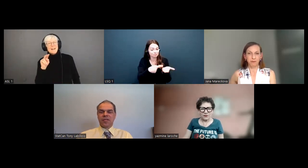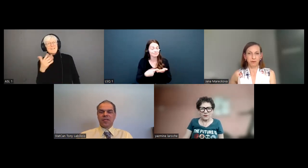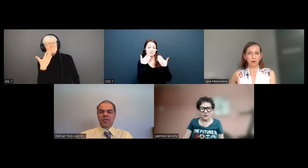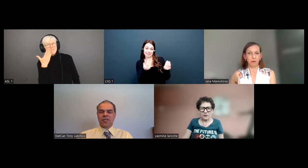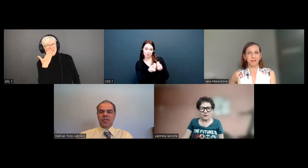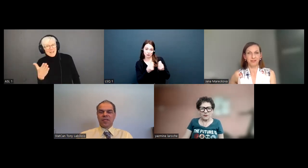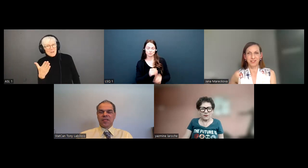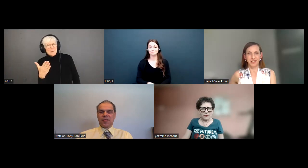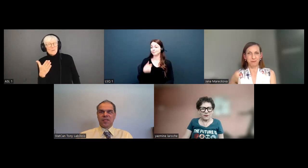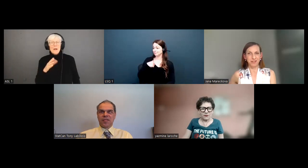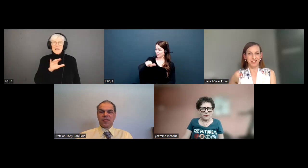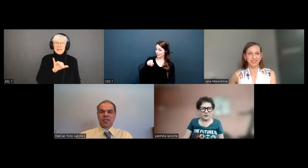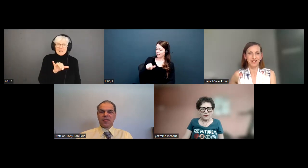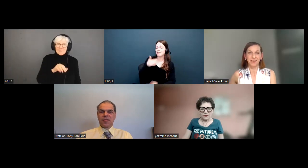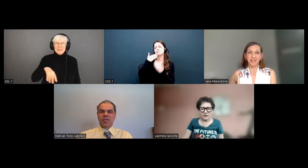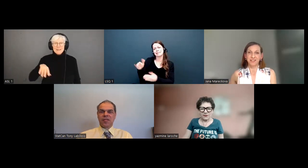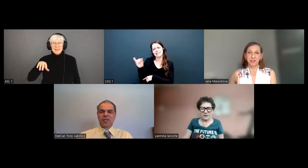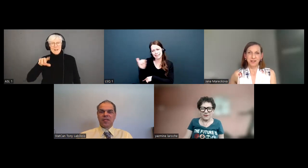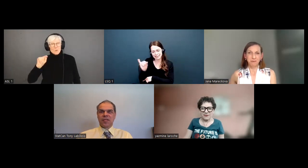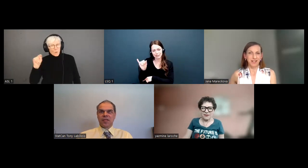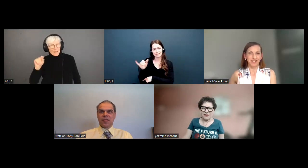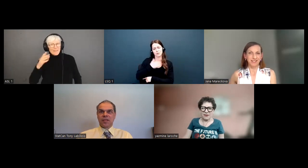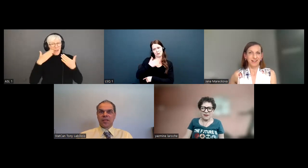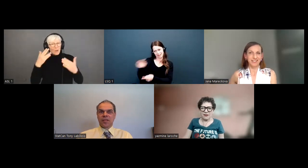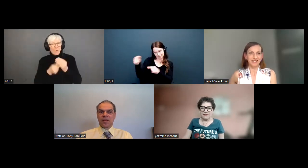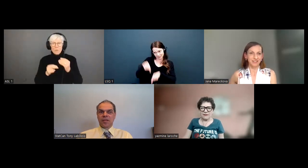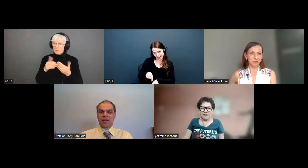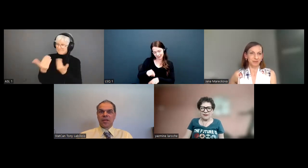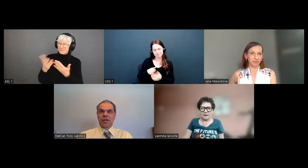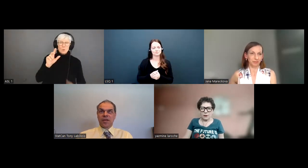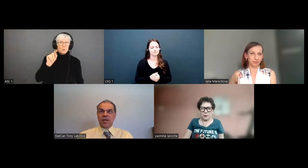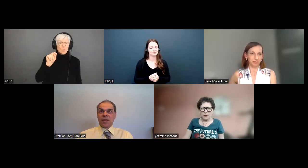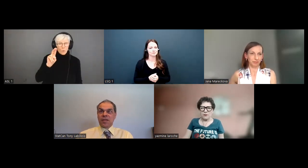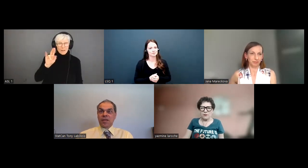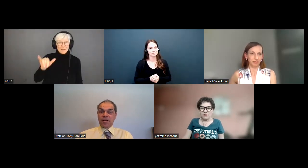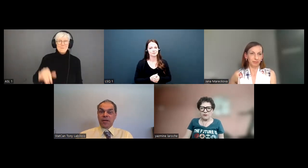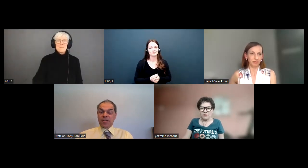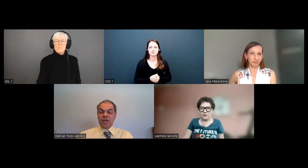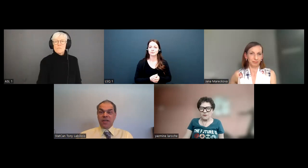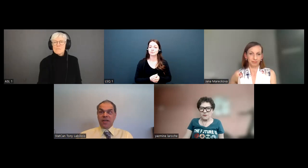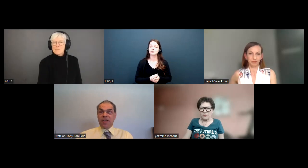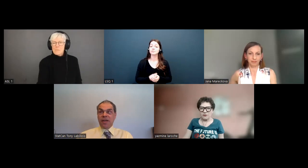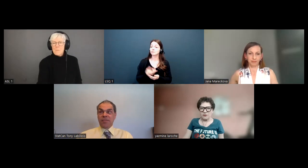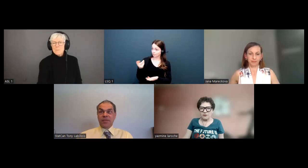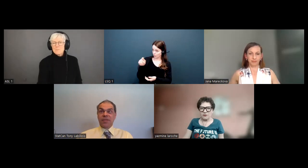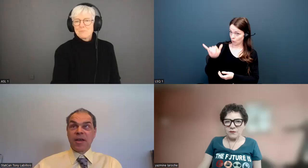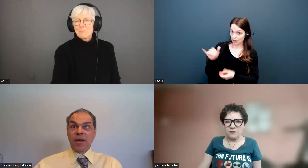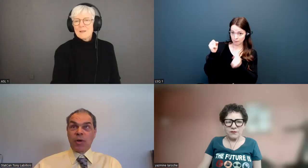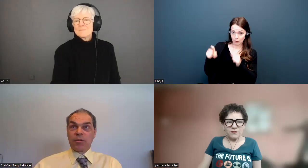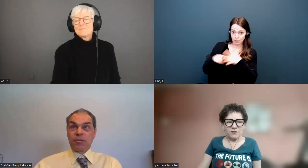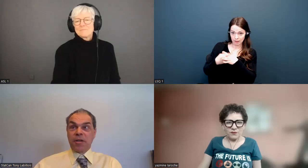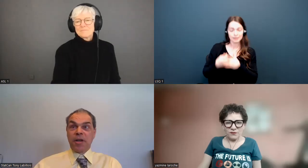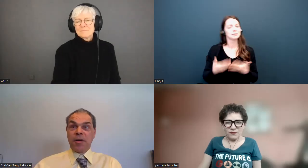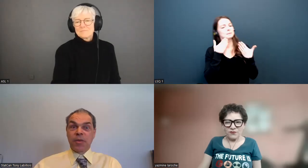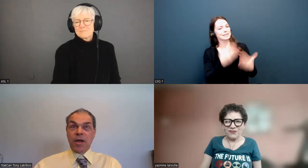you both today with us. Tony, we can get started. Thank you very much, Jana. I'm also thrilled.